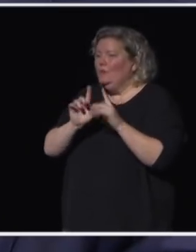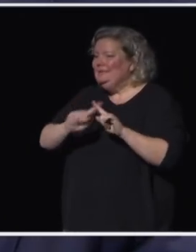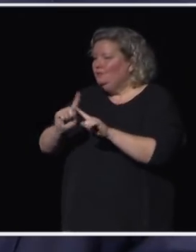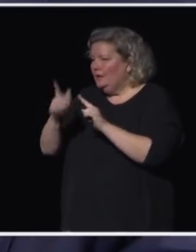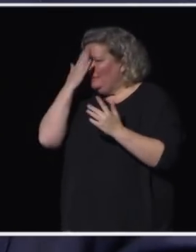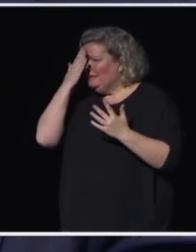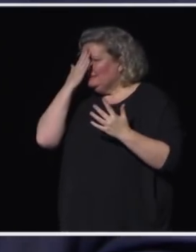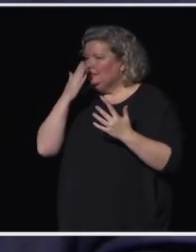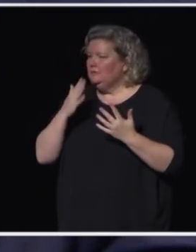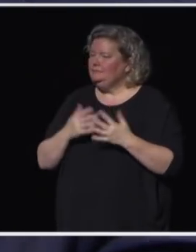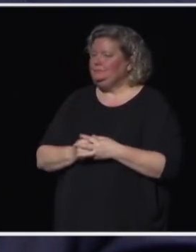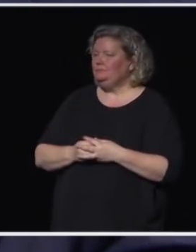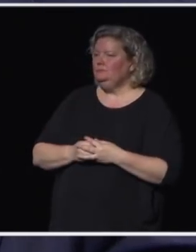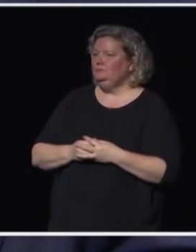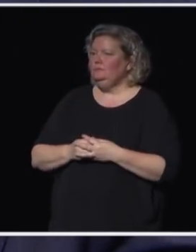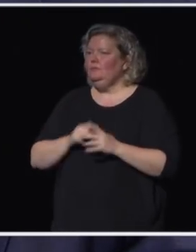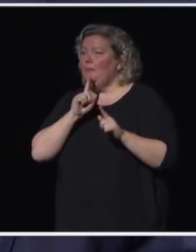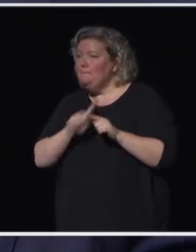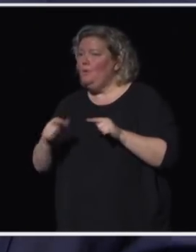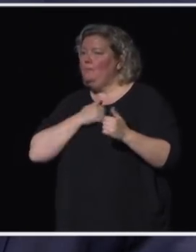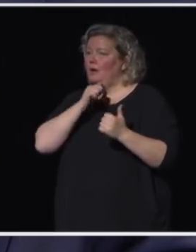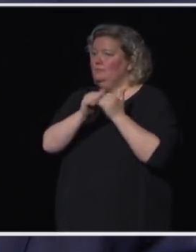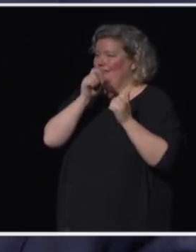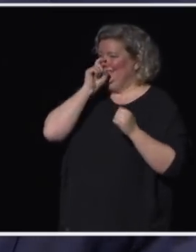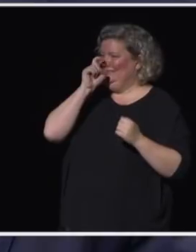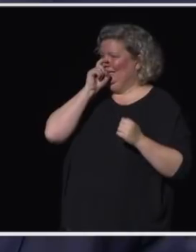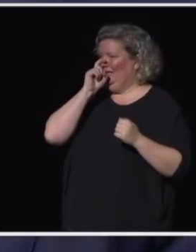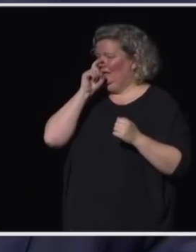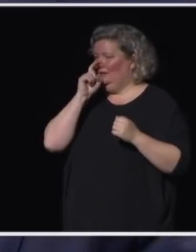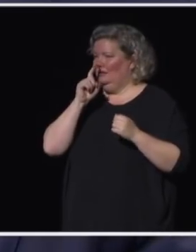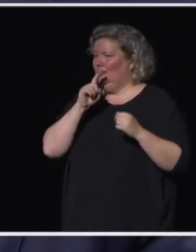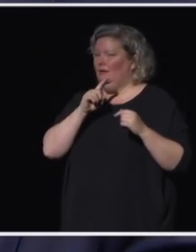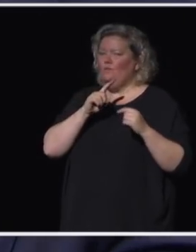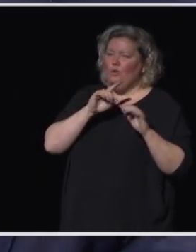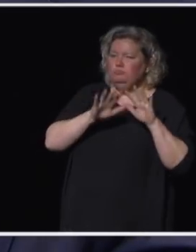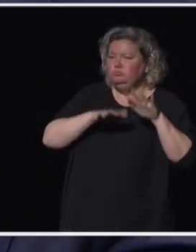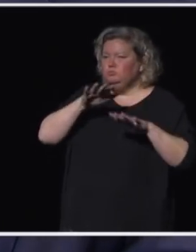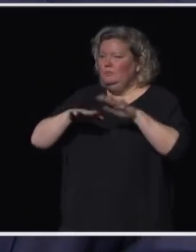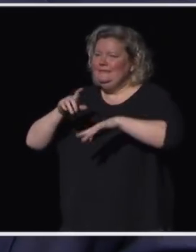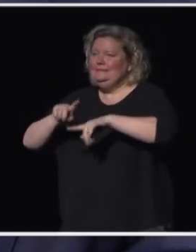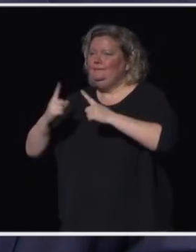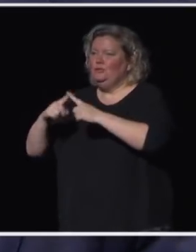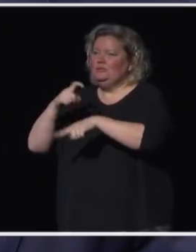And most of my brothers and sisters for varying portions of their lives but for most of their lives lived with their mothers.